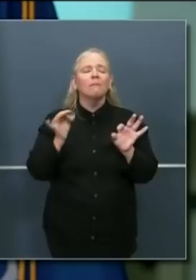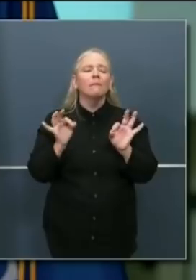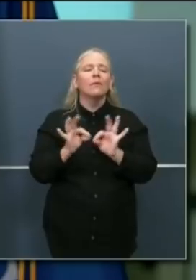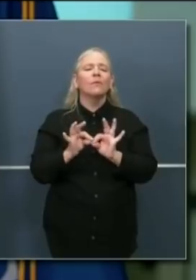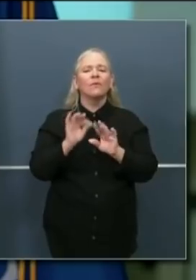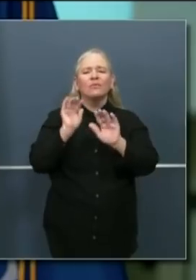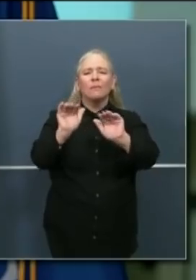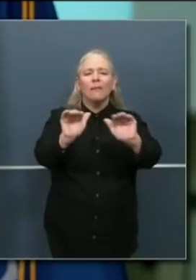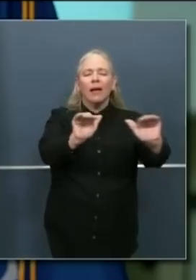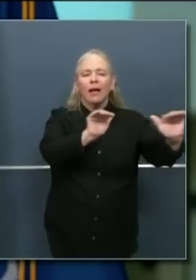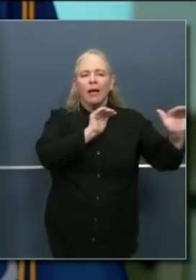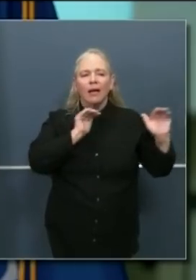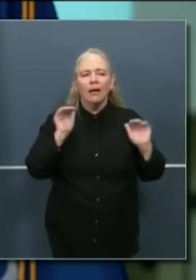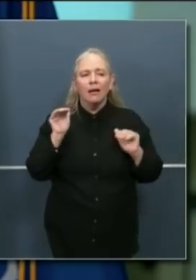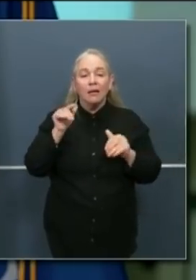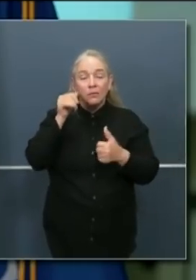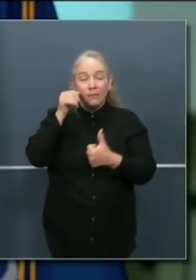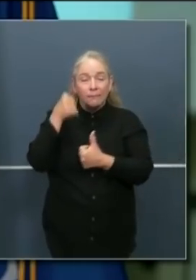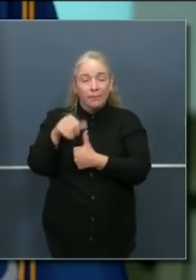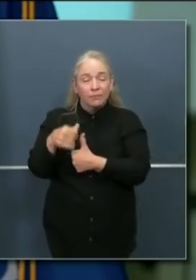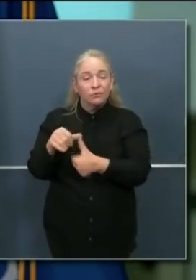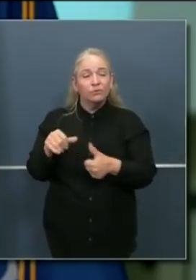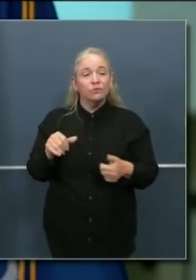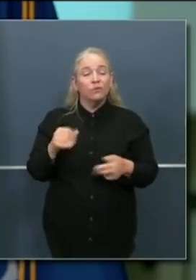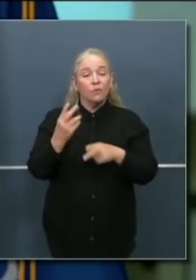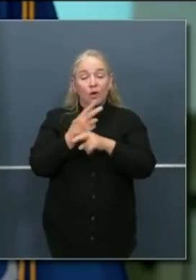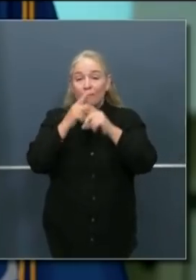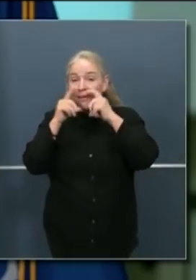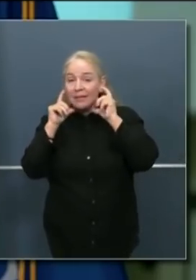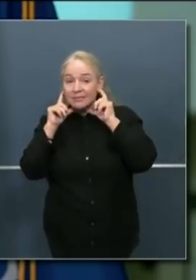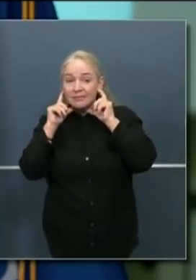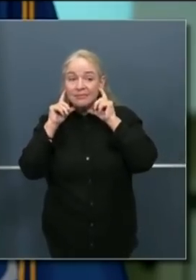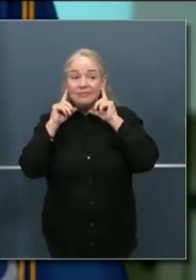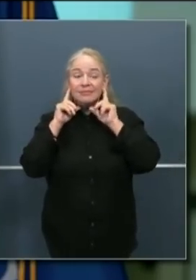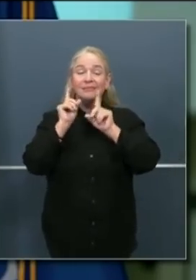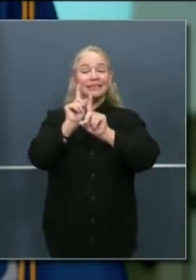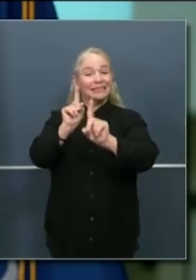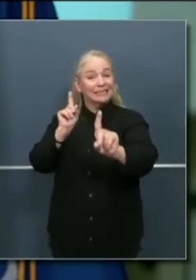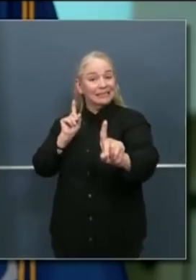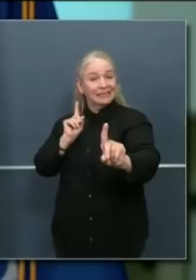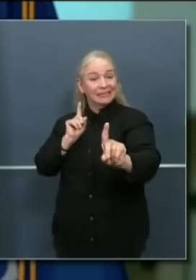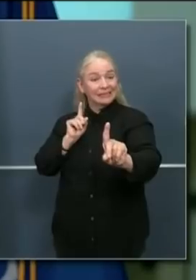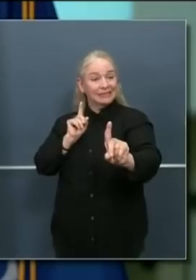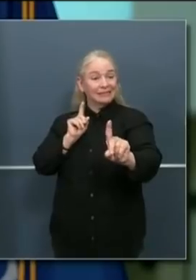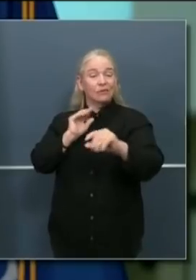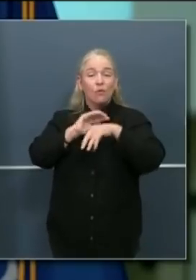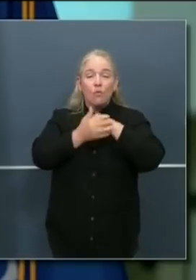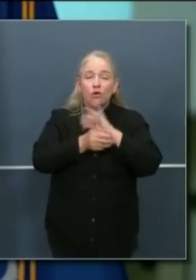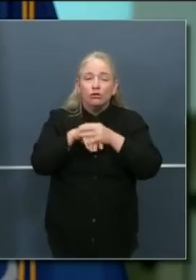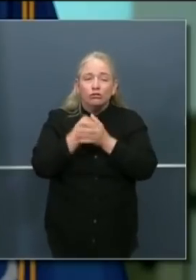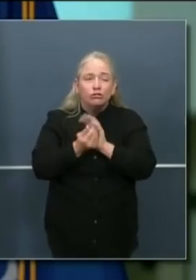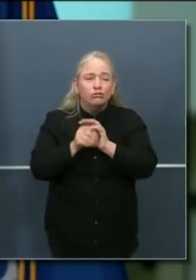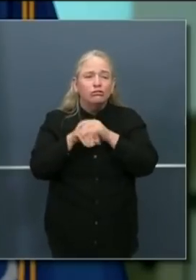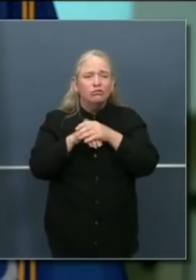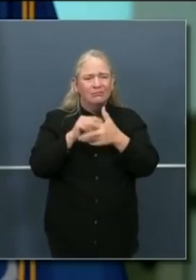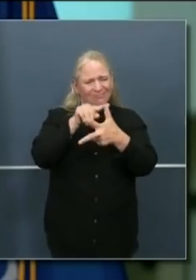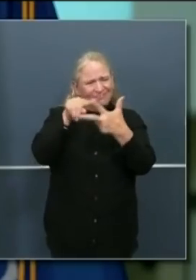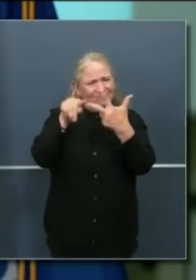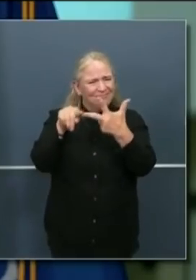OF US, CONTINUES TO SPREAD AT RATES HIGH IN THE STATE OF CALIFORNIA SINCE THE BEGINNING OF THE PANDEMIC AND WE WANT TO REMIND YOU OF THOSE IMPORTANT BULLET POINTS, WEAR A FACE